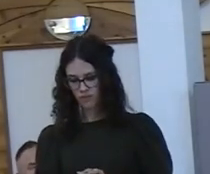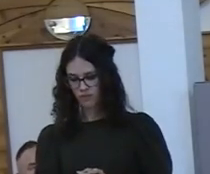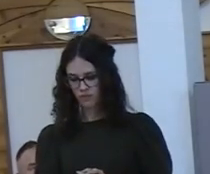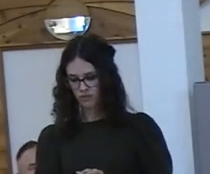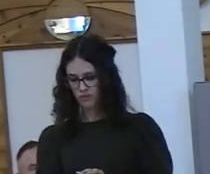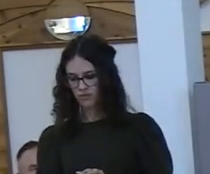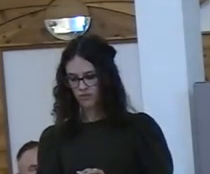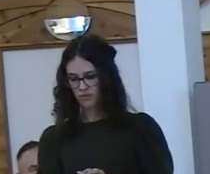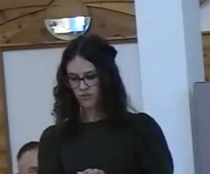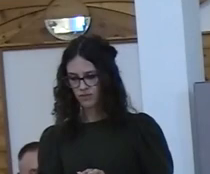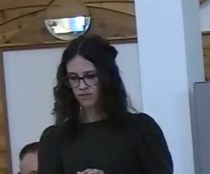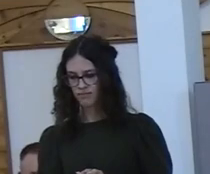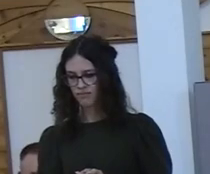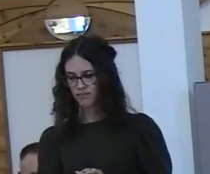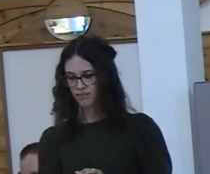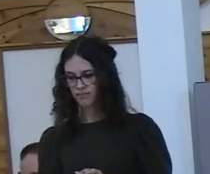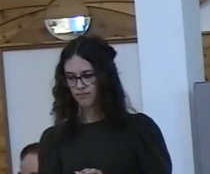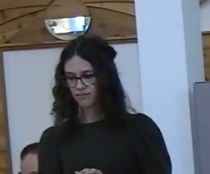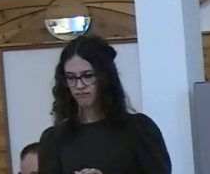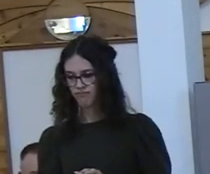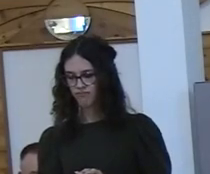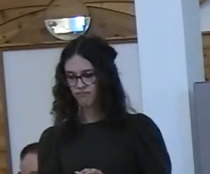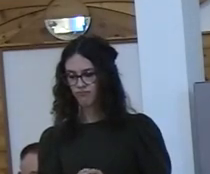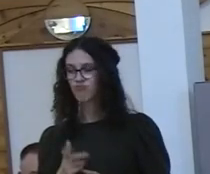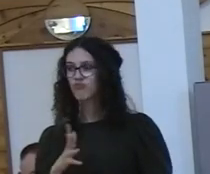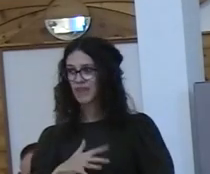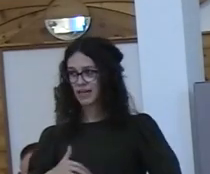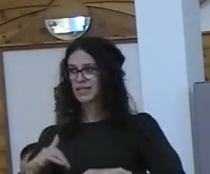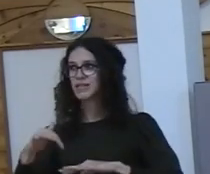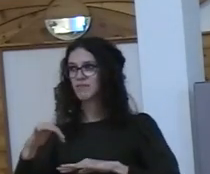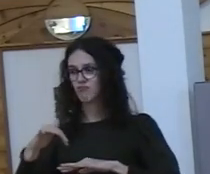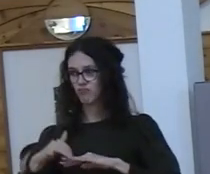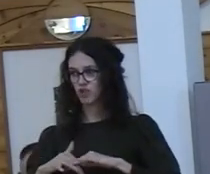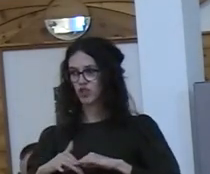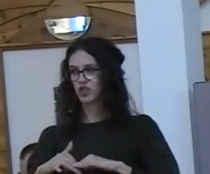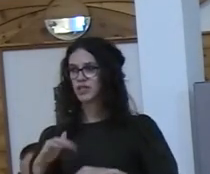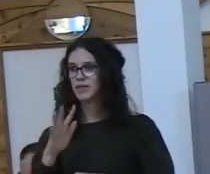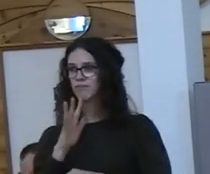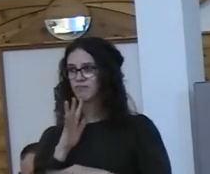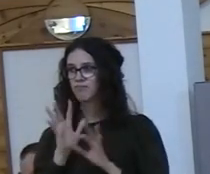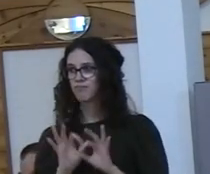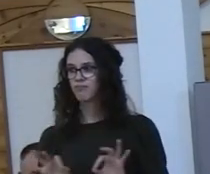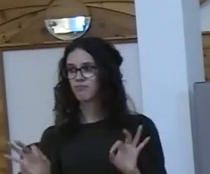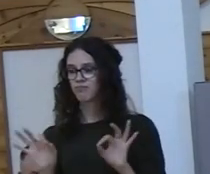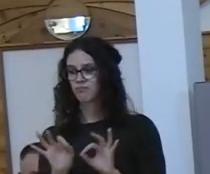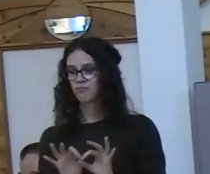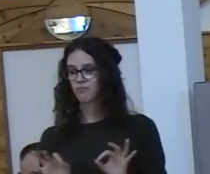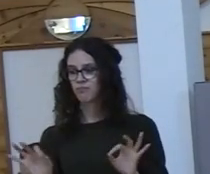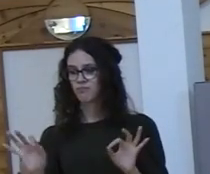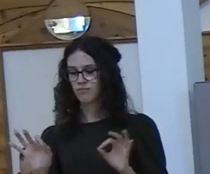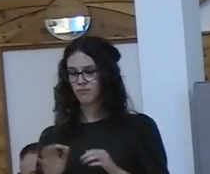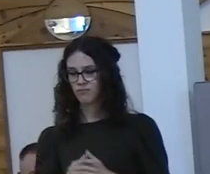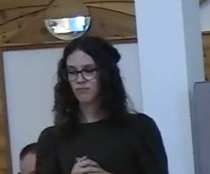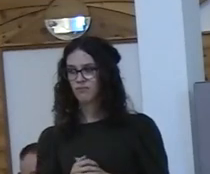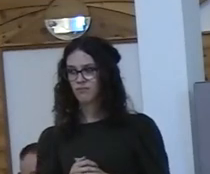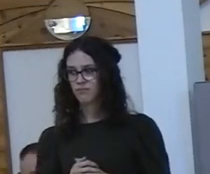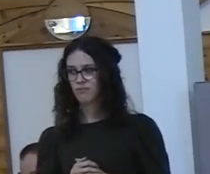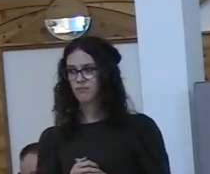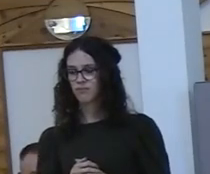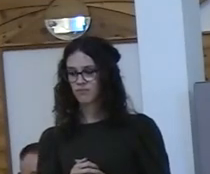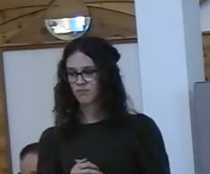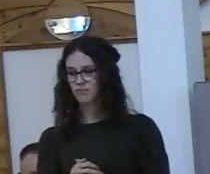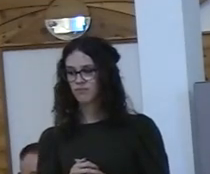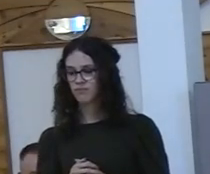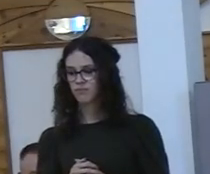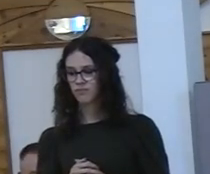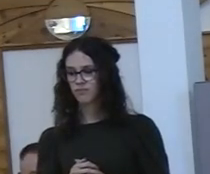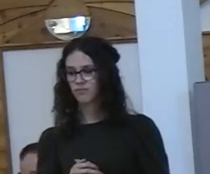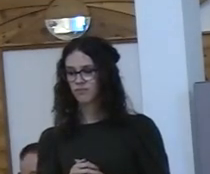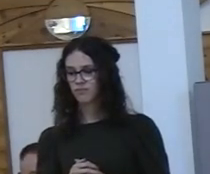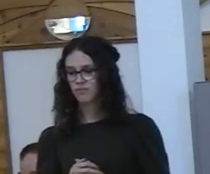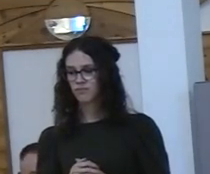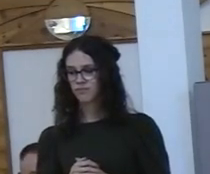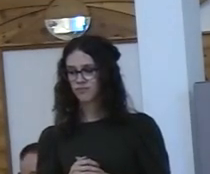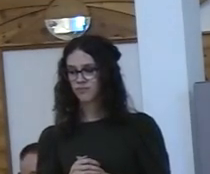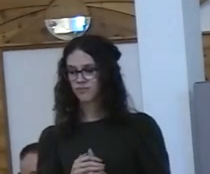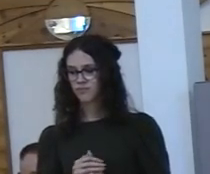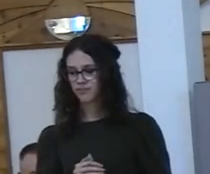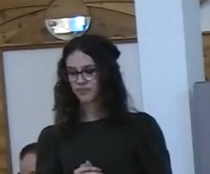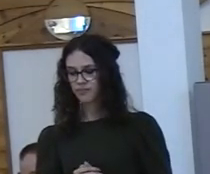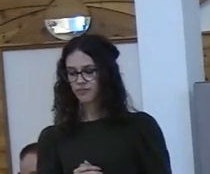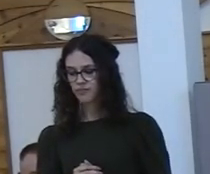I would like to say my name too.